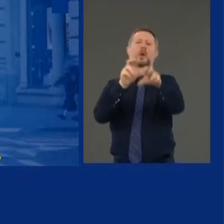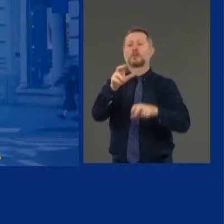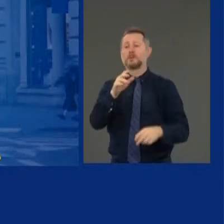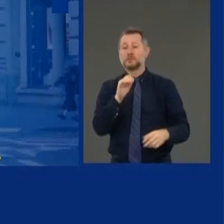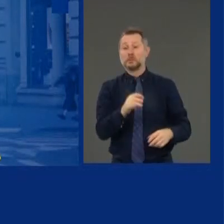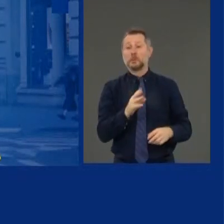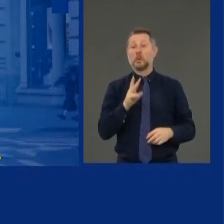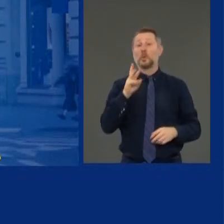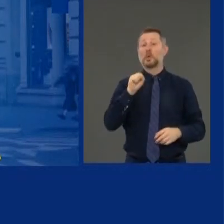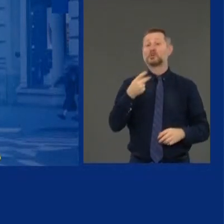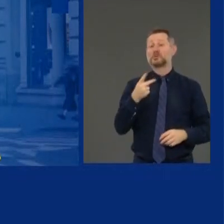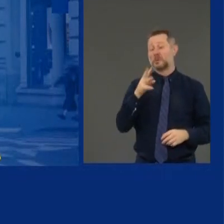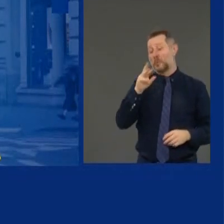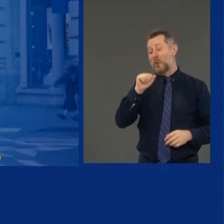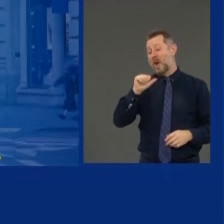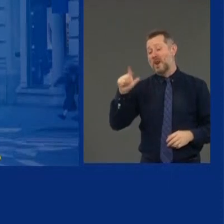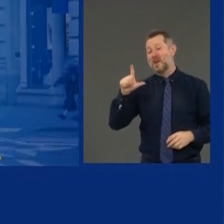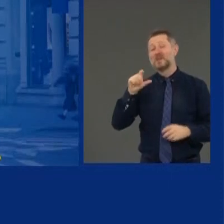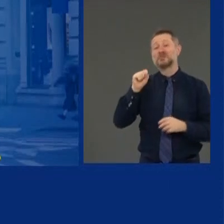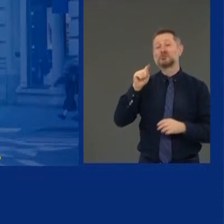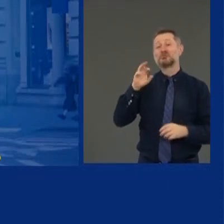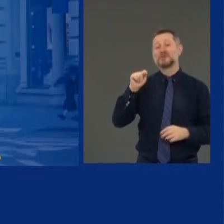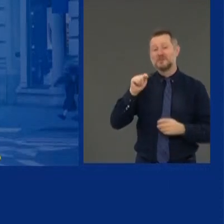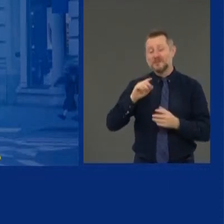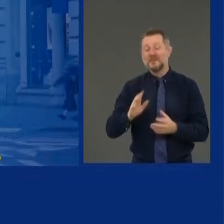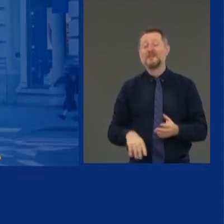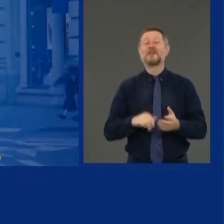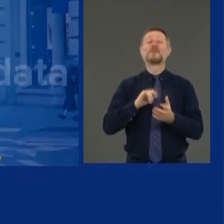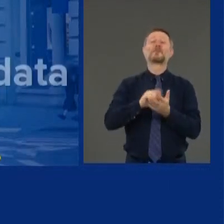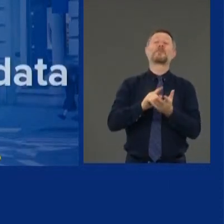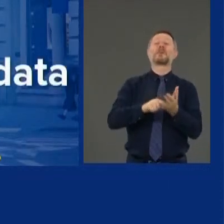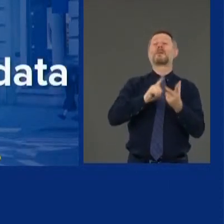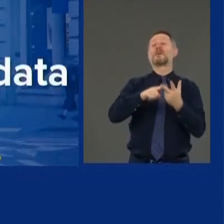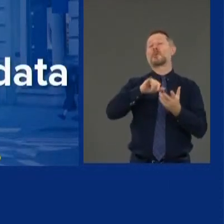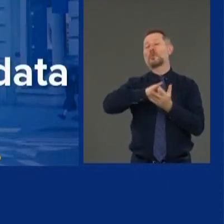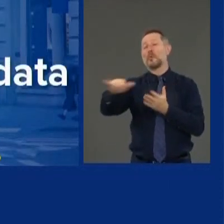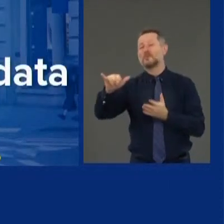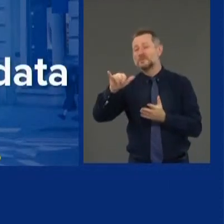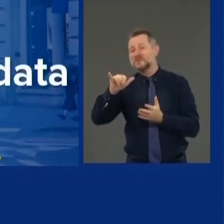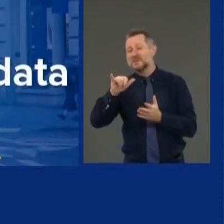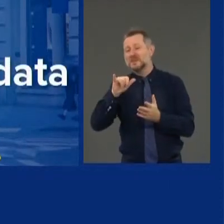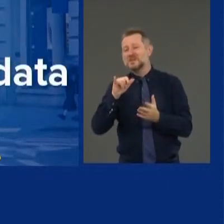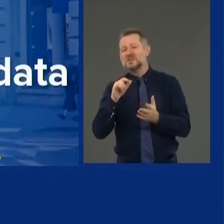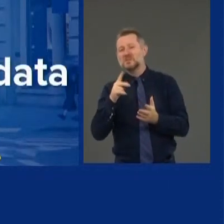LET THE FREE MARKET DO IT. THAT WAS "THE WALL STREET JOURNAL," "NEW YORK POST,"